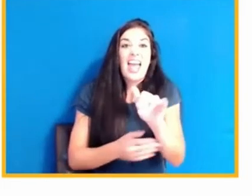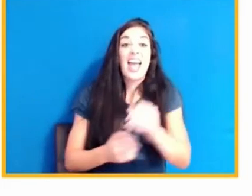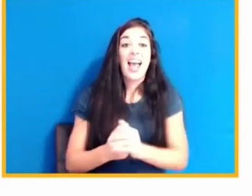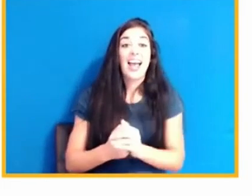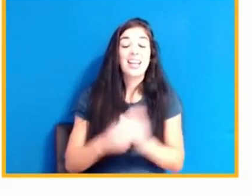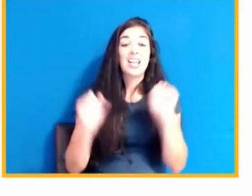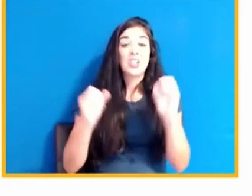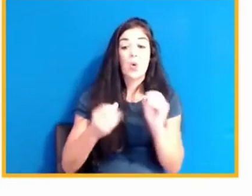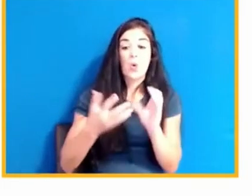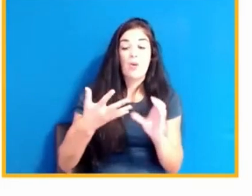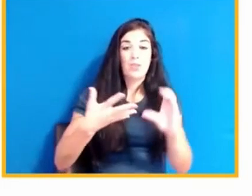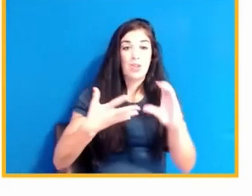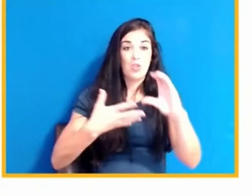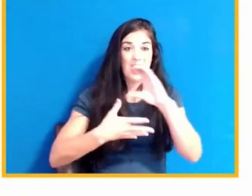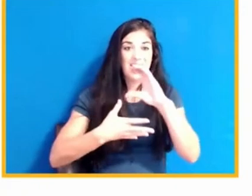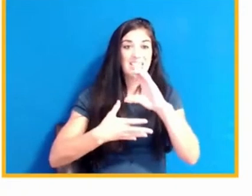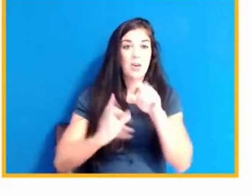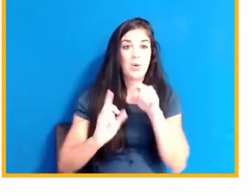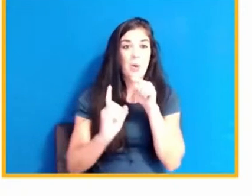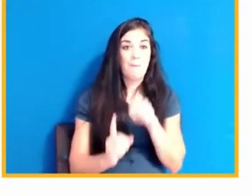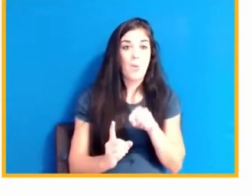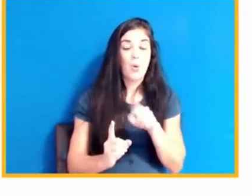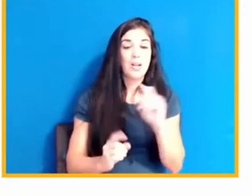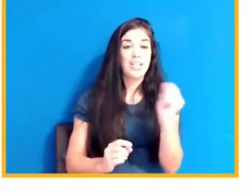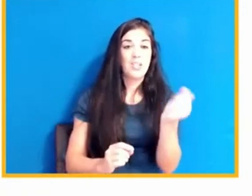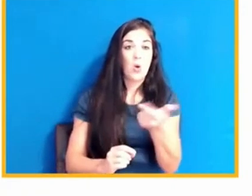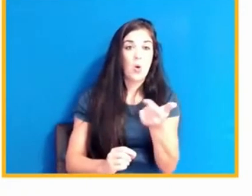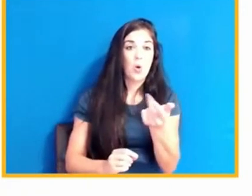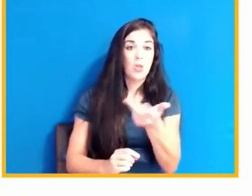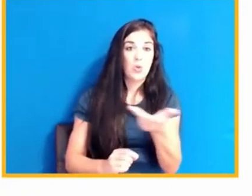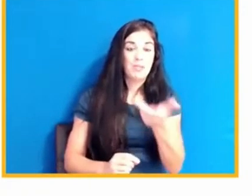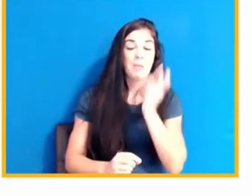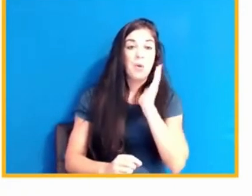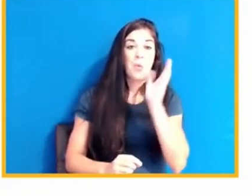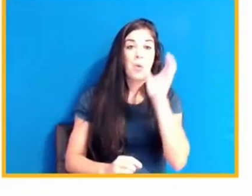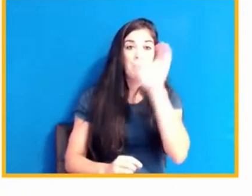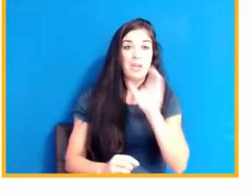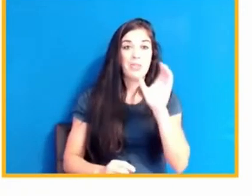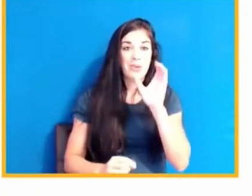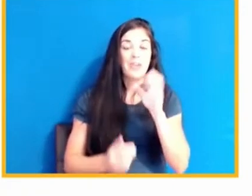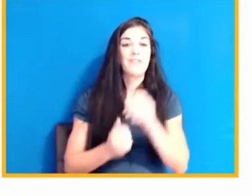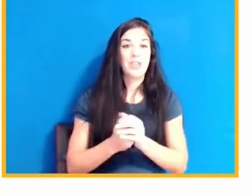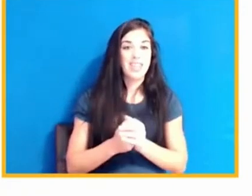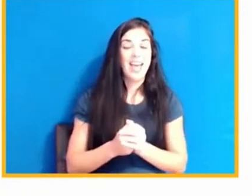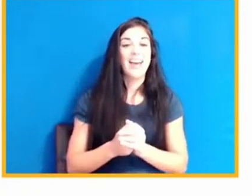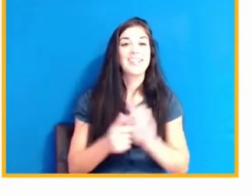So these five criteria points will be what all of our judges are looking for when it comes to determining who this